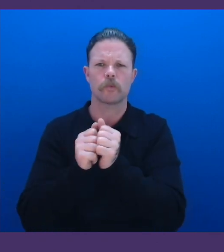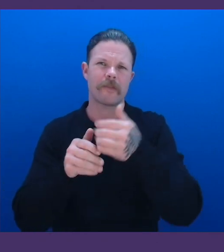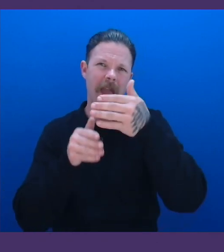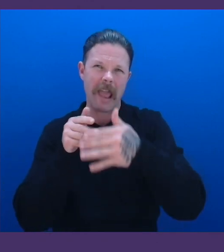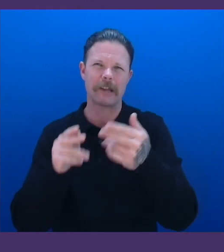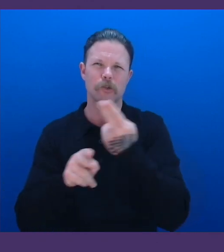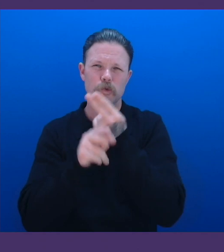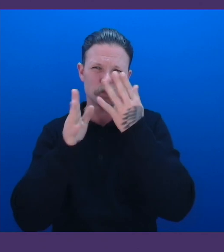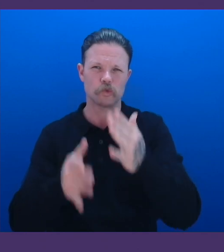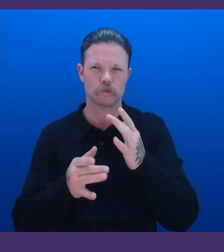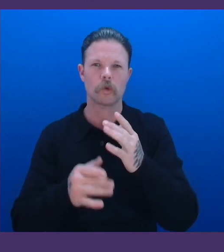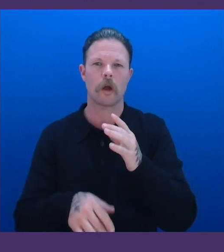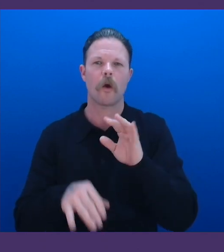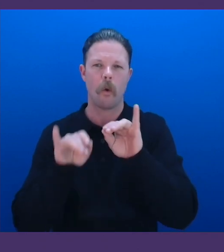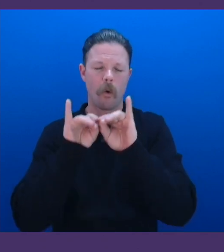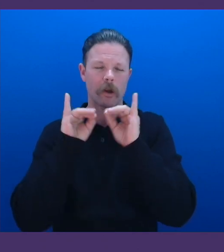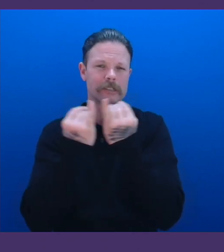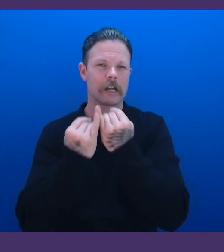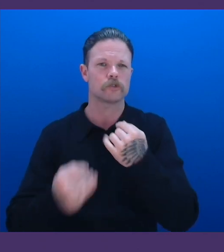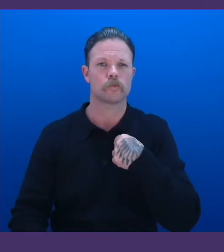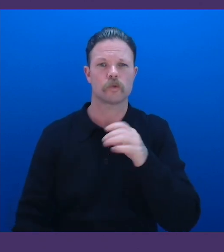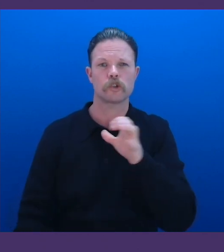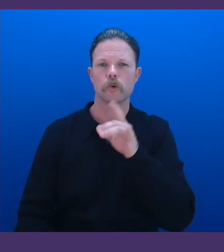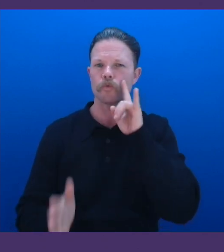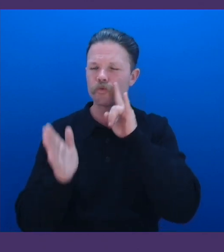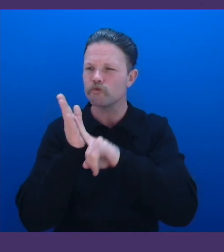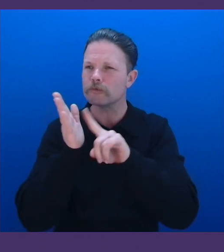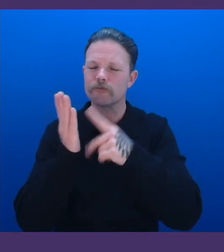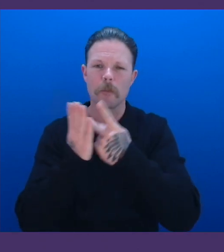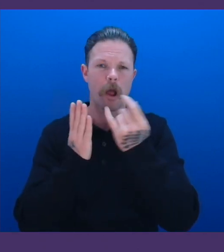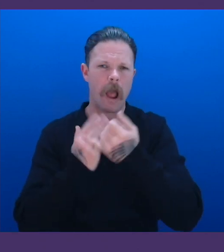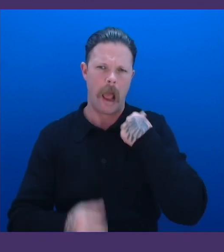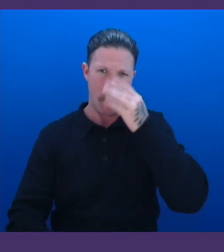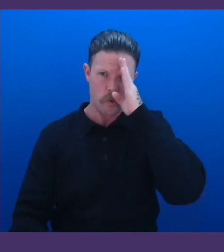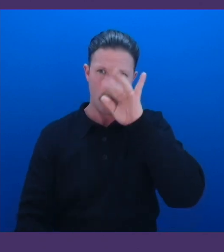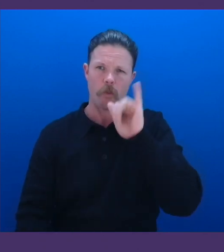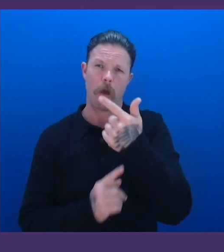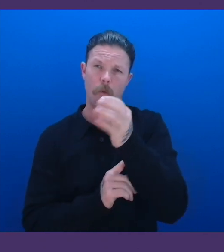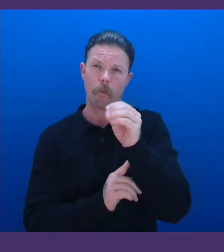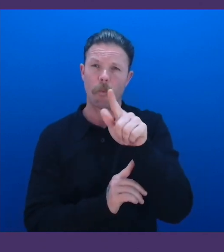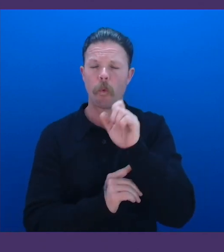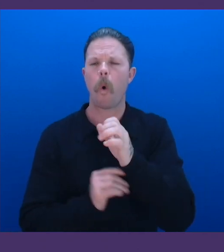we're doing studies, investigations. I know Google is also organizing things to kind of spread the word.